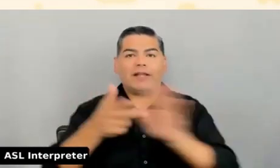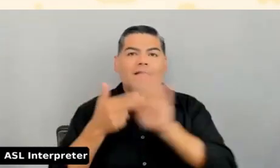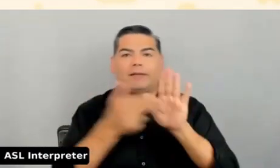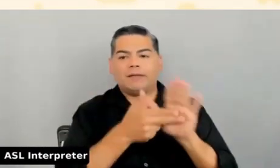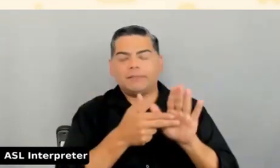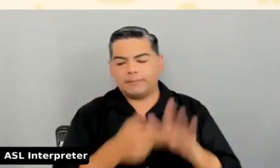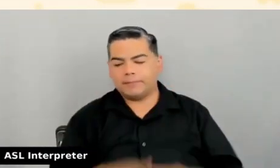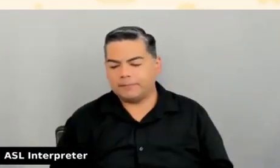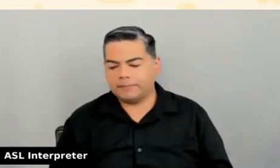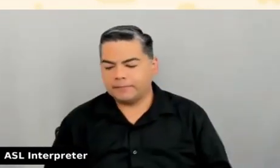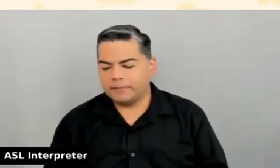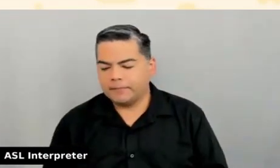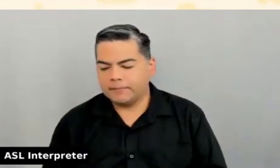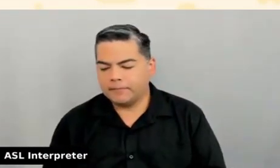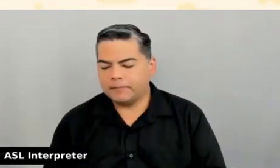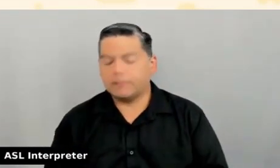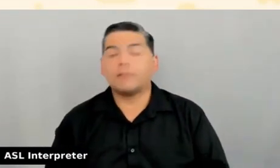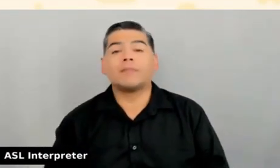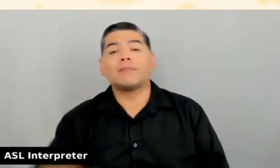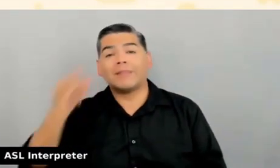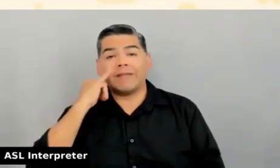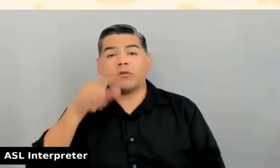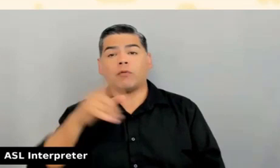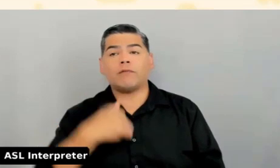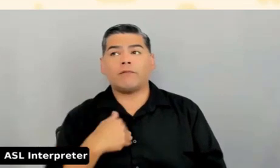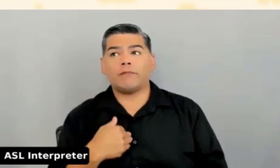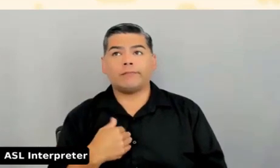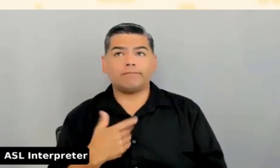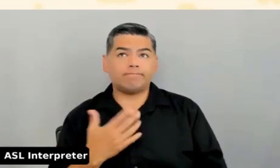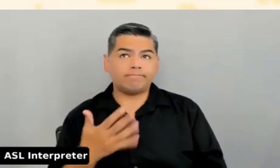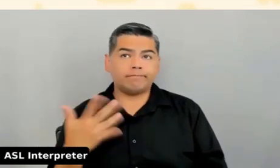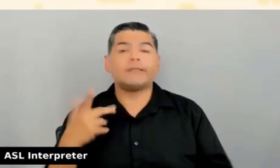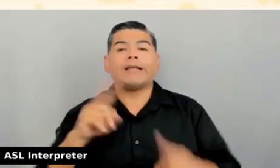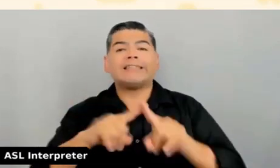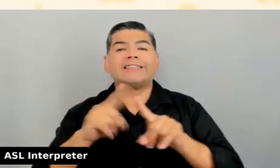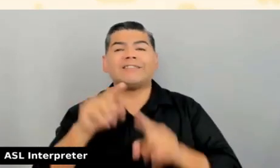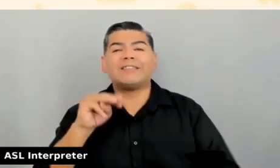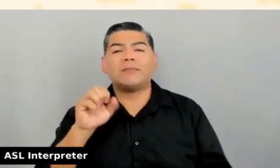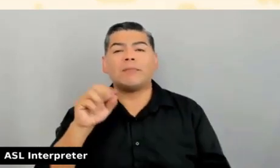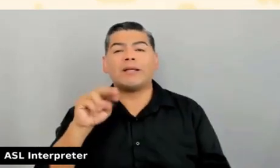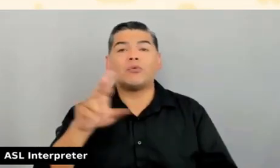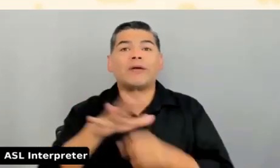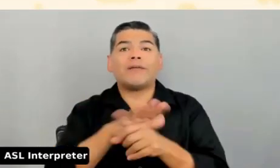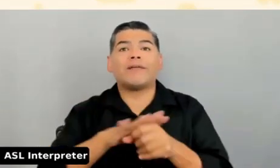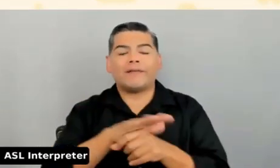So for example, if you had multiple menu areas. So here we have a blog page.